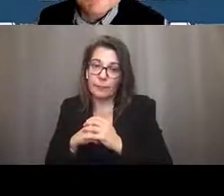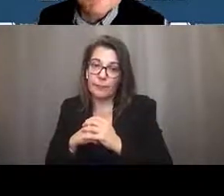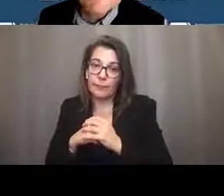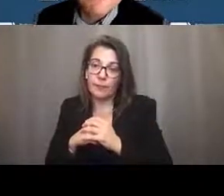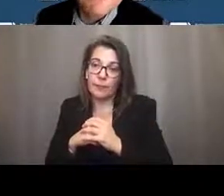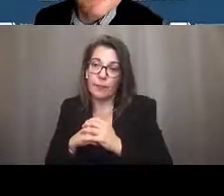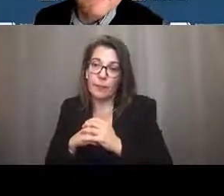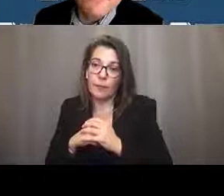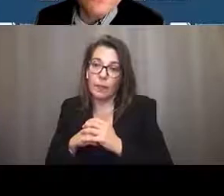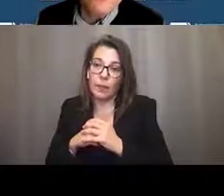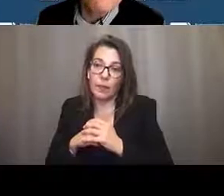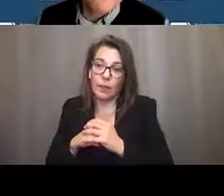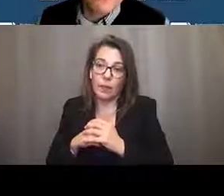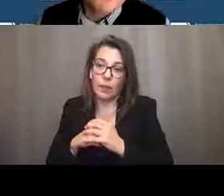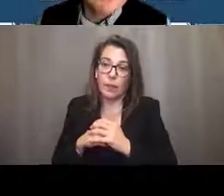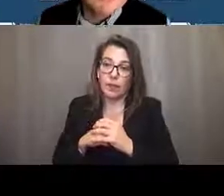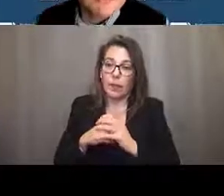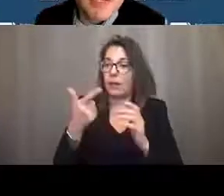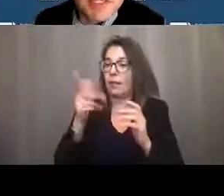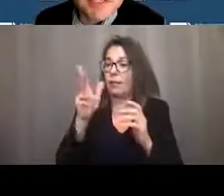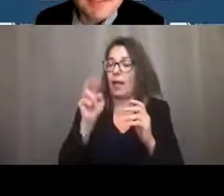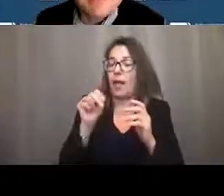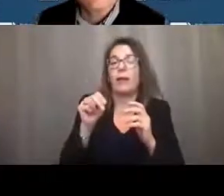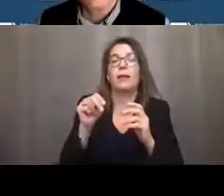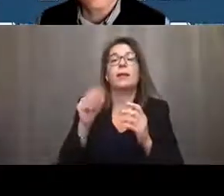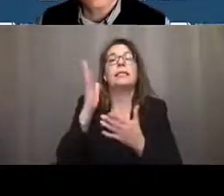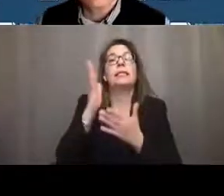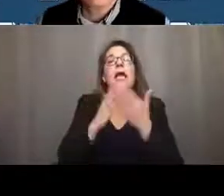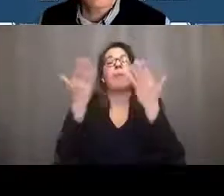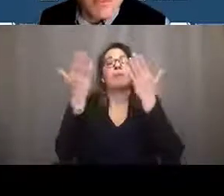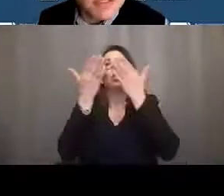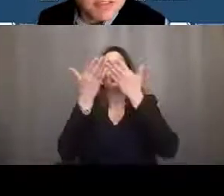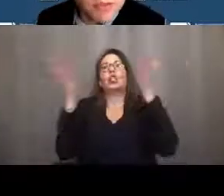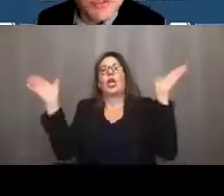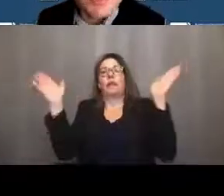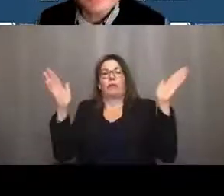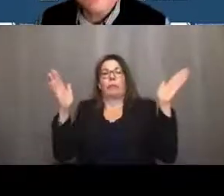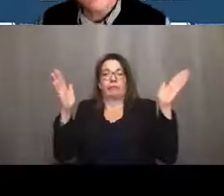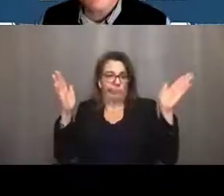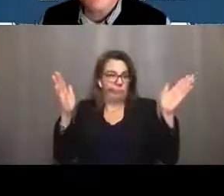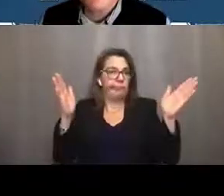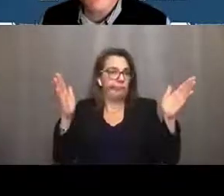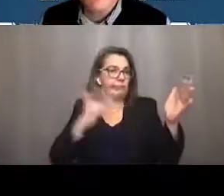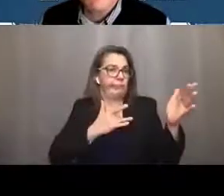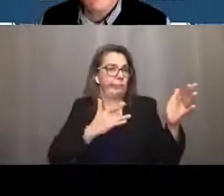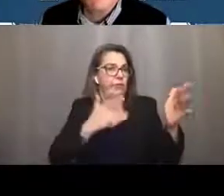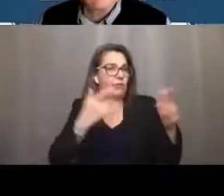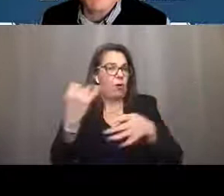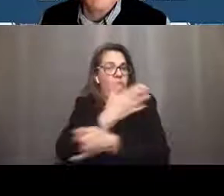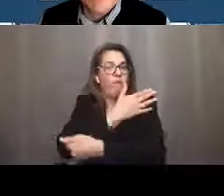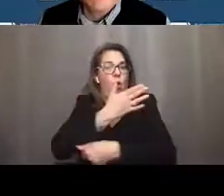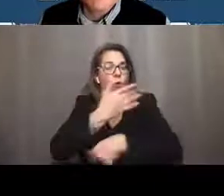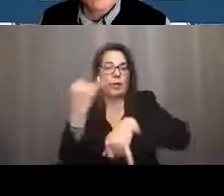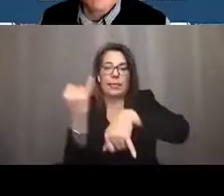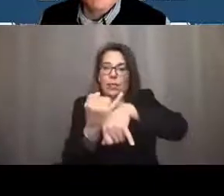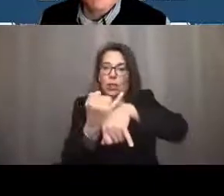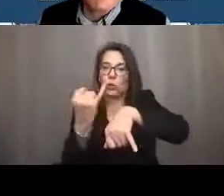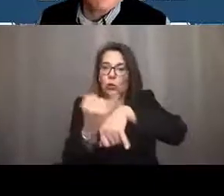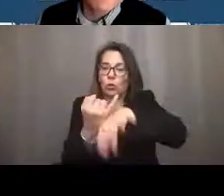Glen McGugan: So a few overarching considerations for foreign institutions is to remember that they function